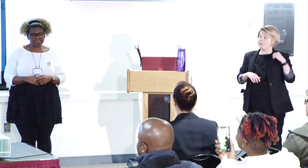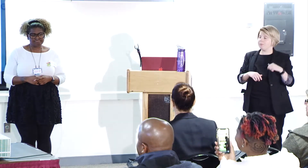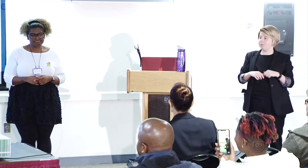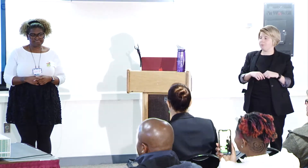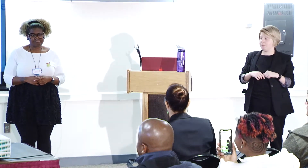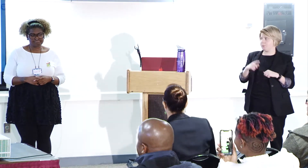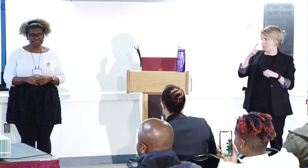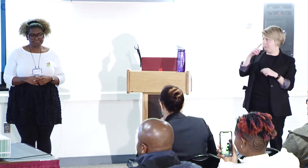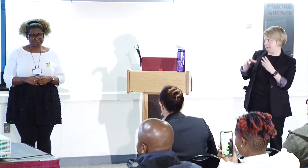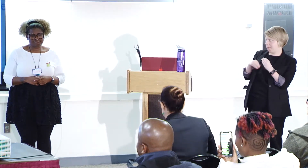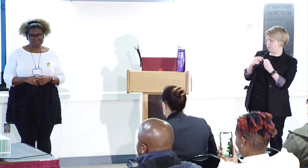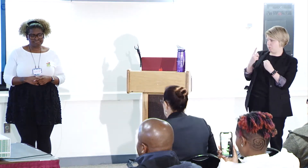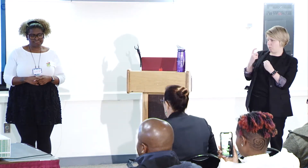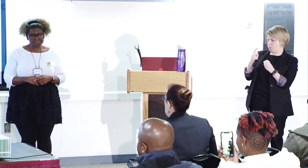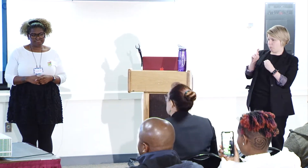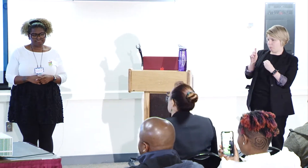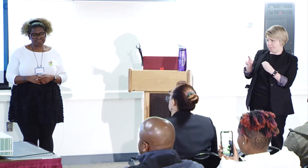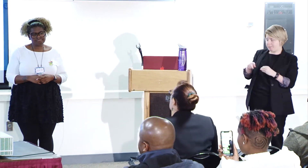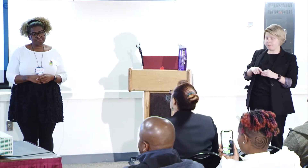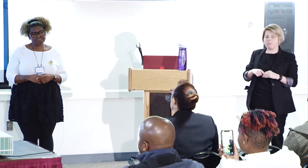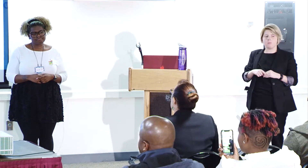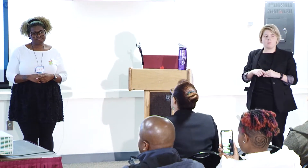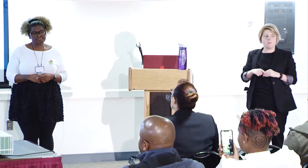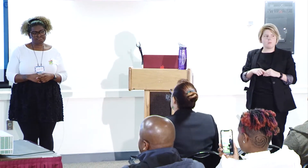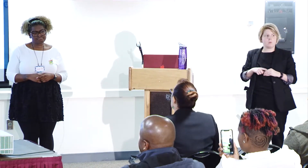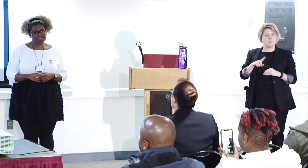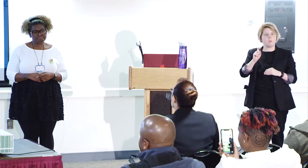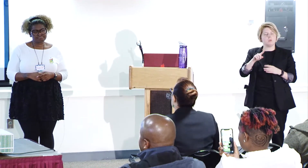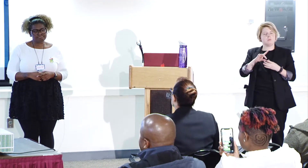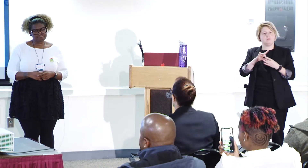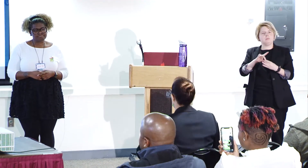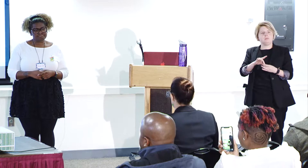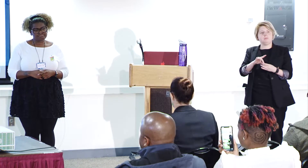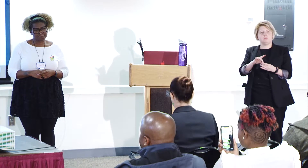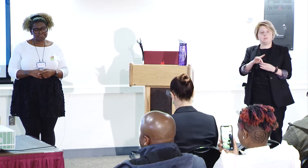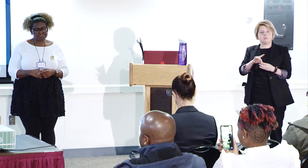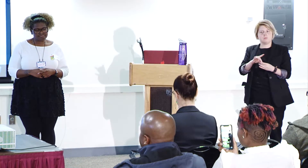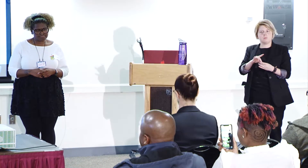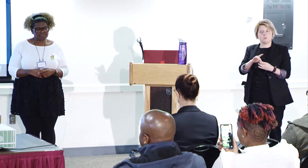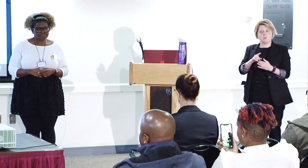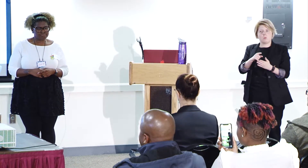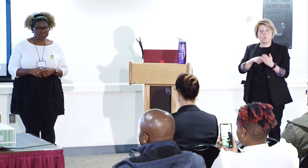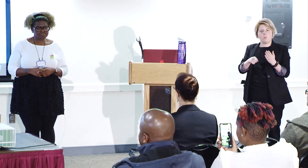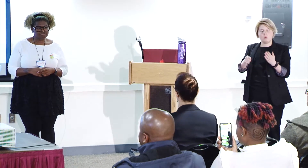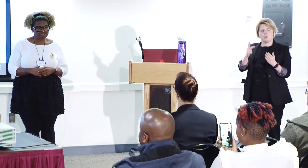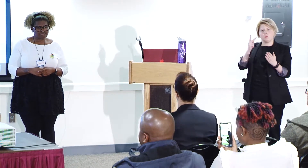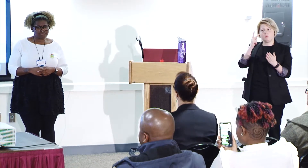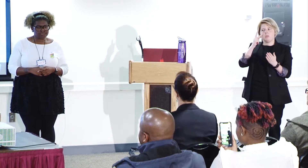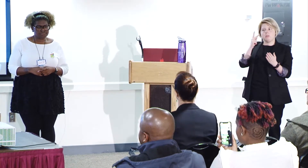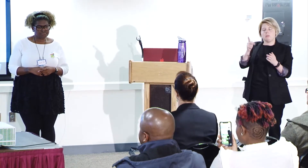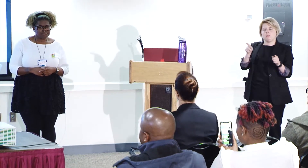my question is more about, what do you see as the ways for us